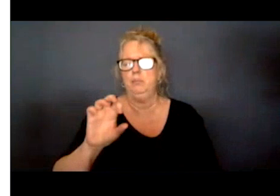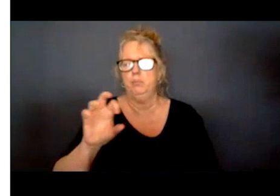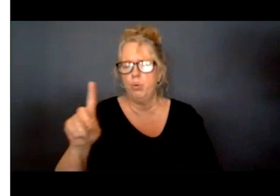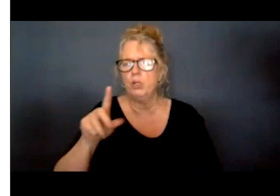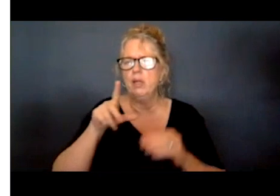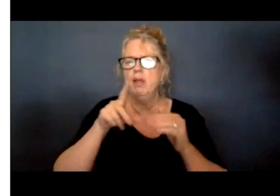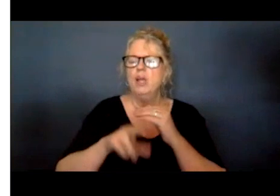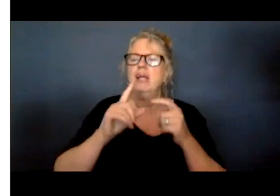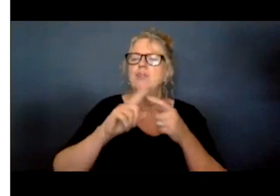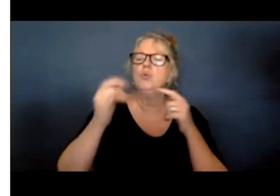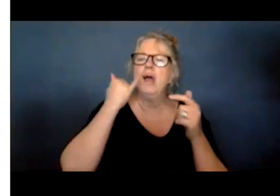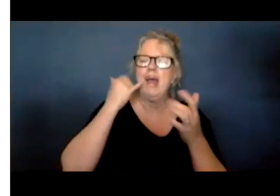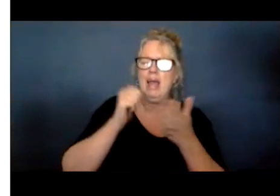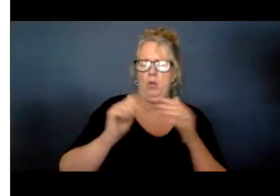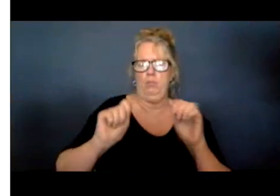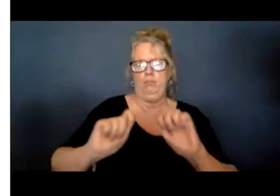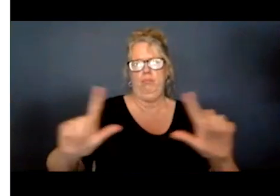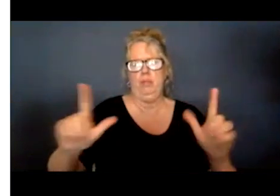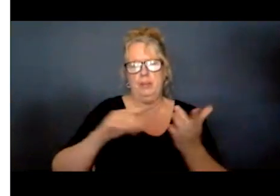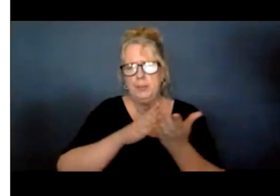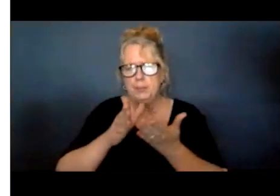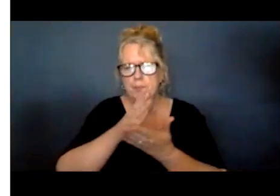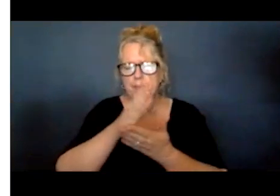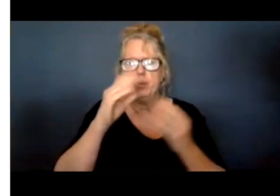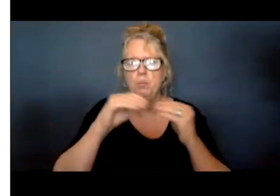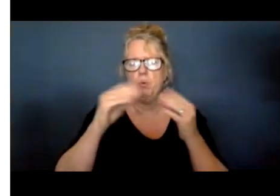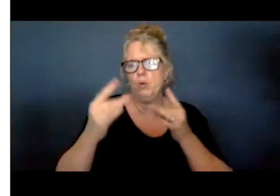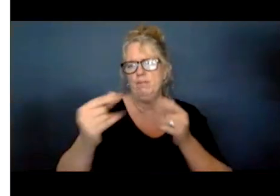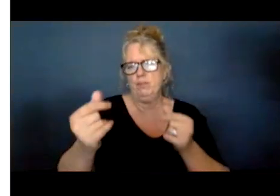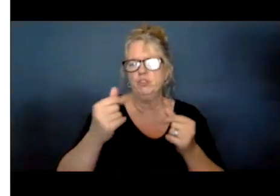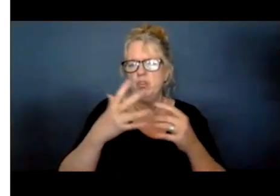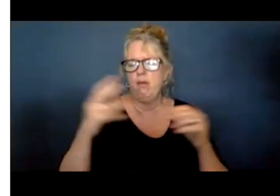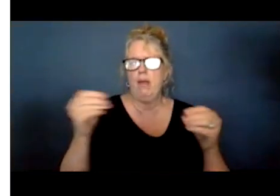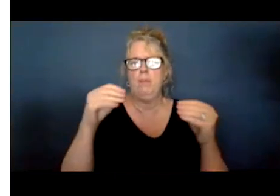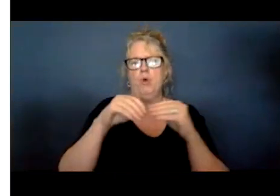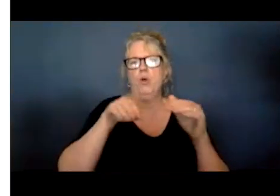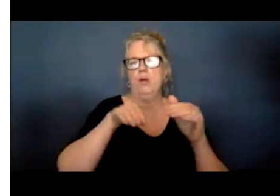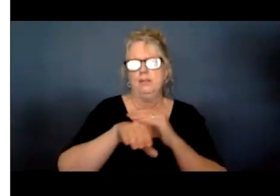strain and make on-screen navigation more efficient and accessible.